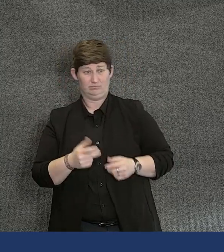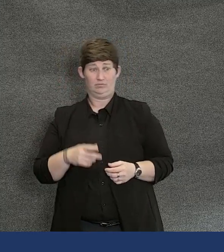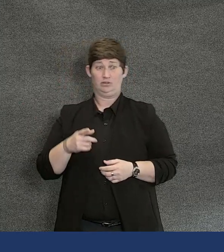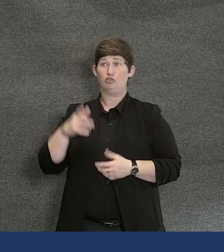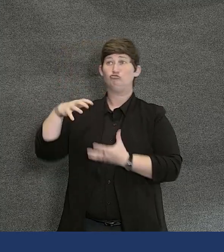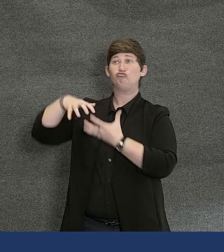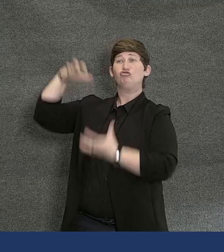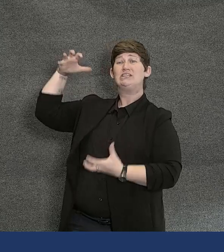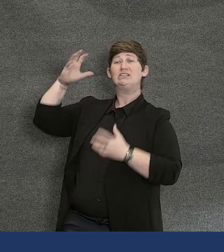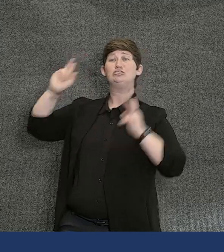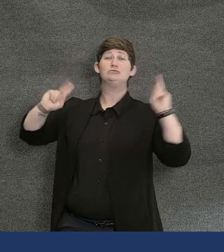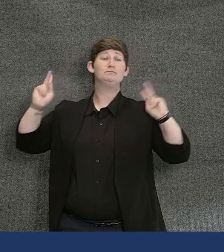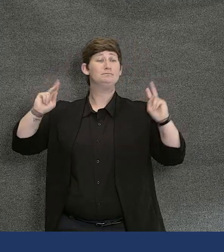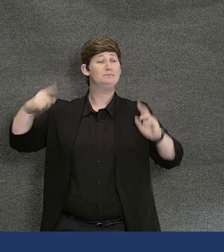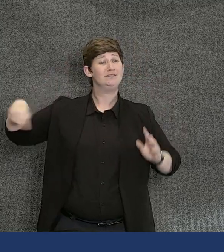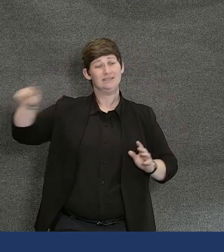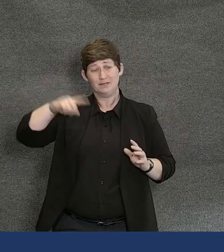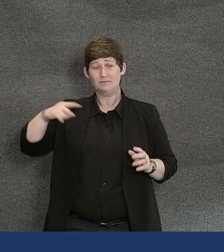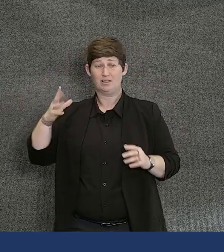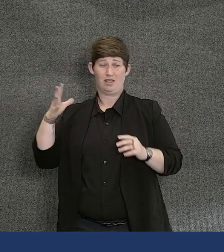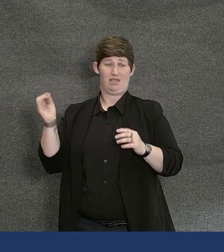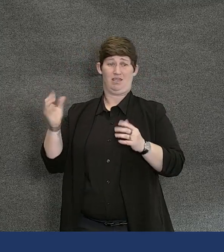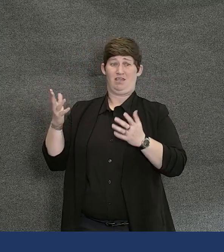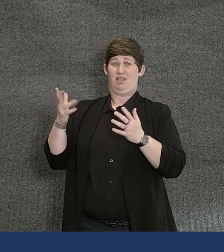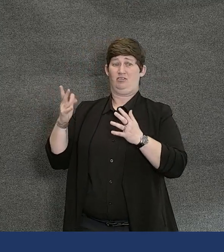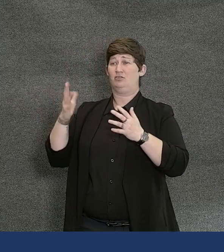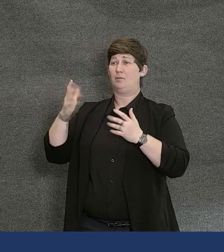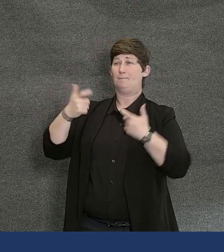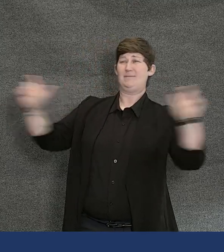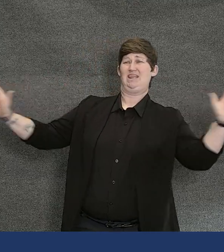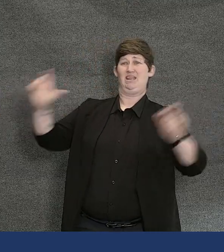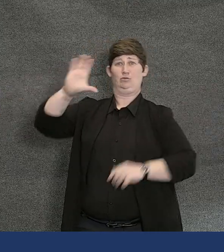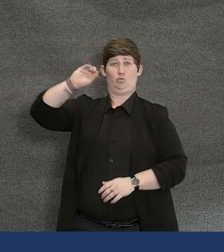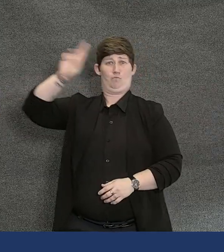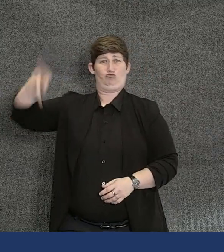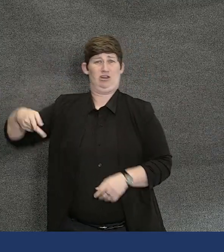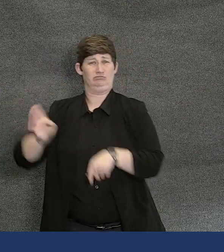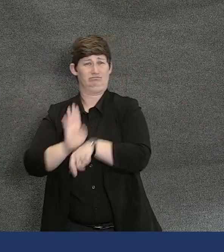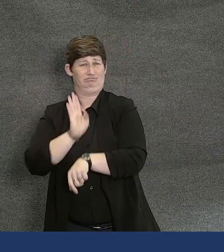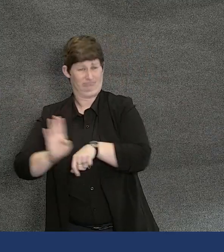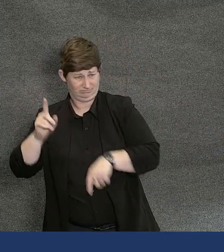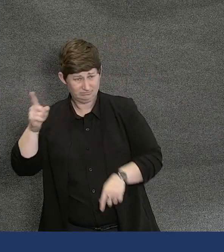the ultra-wealthy corporations pay their fair share to make sure that everyone gets what